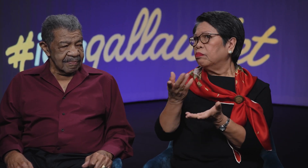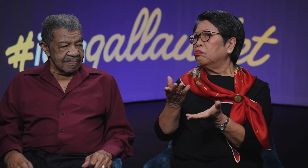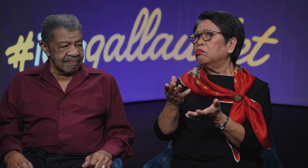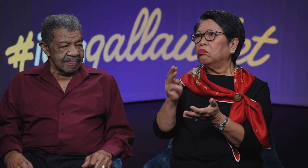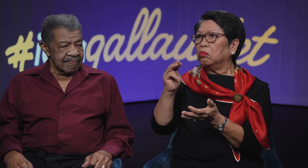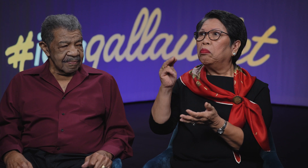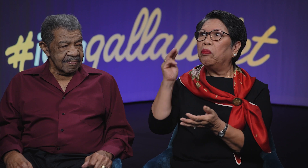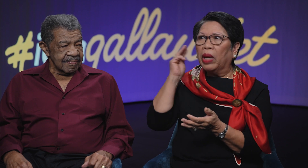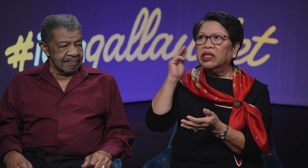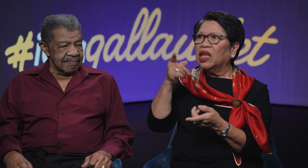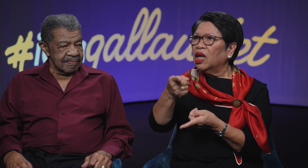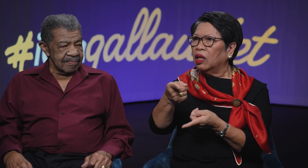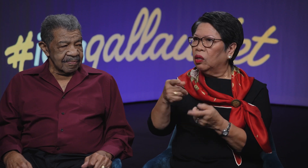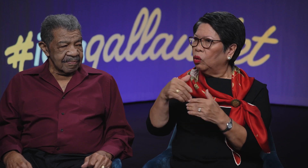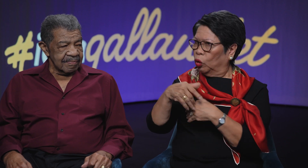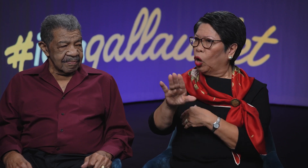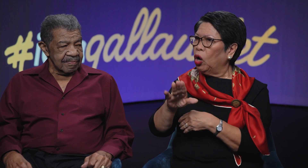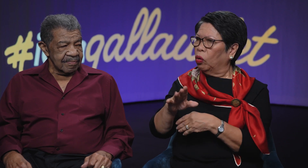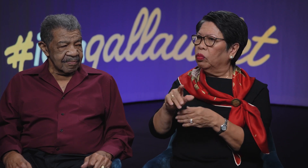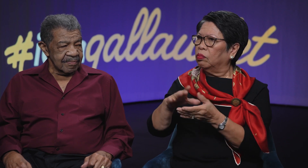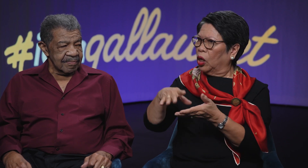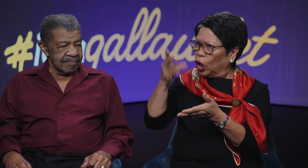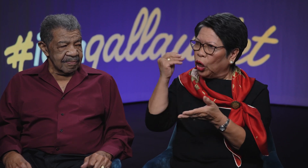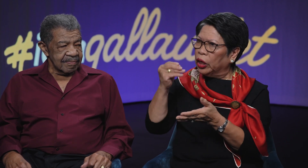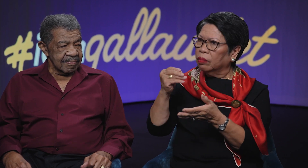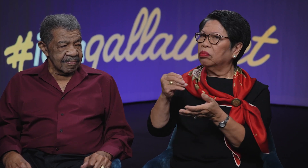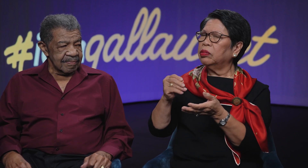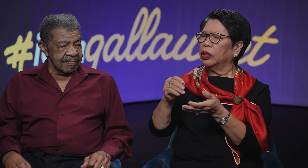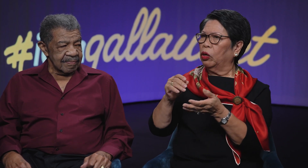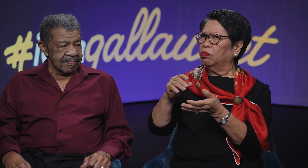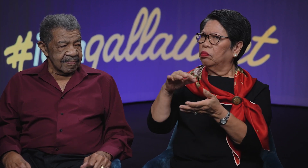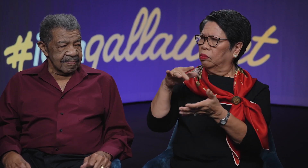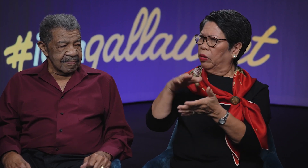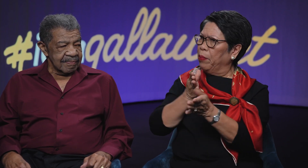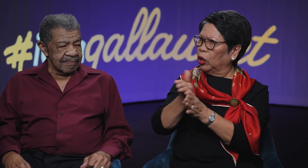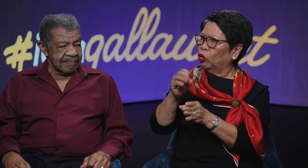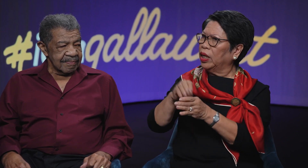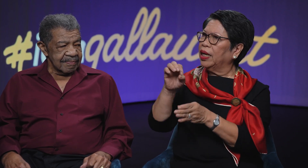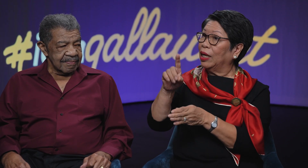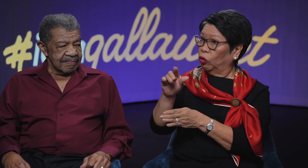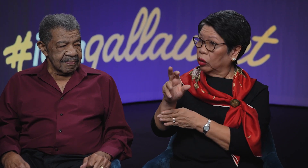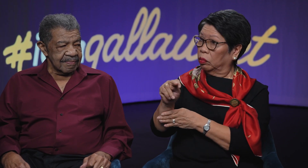they said “Mencie, go and learn - major in education”.